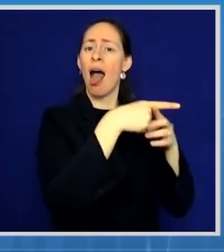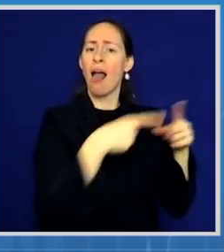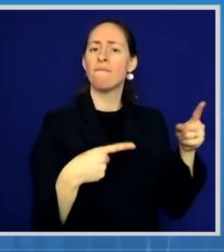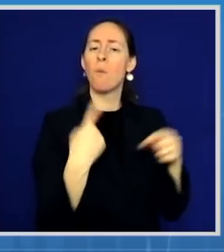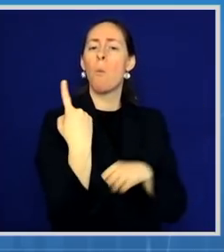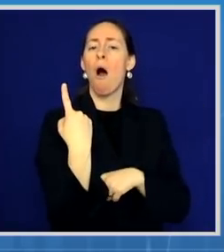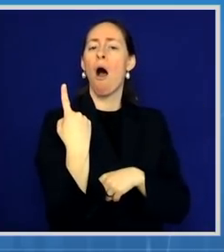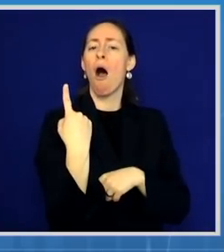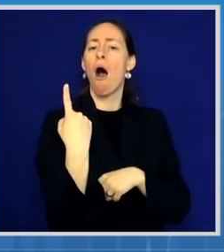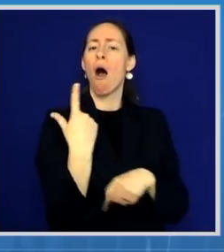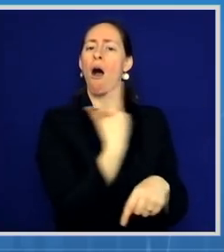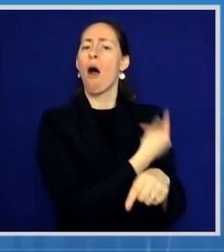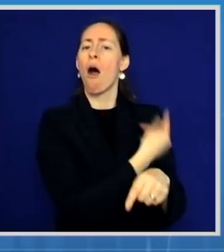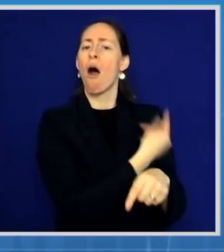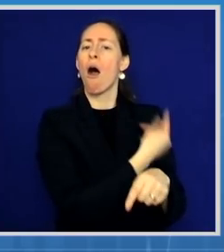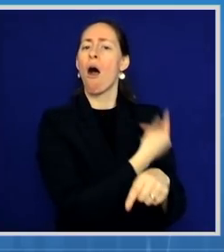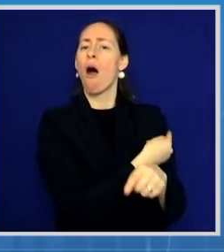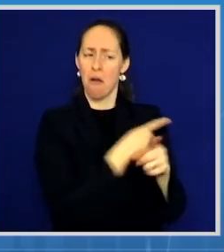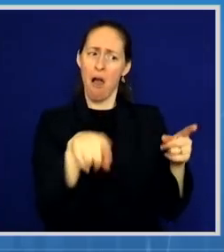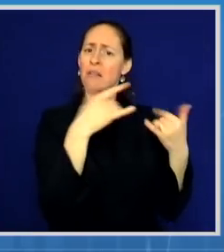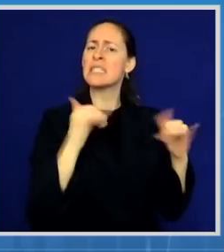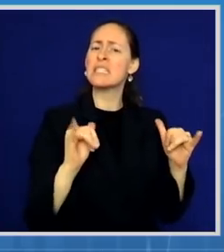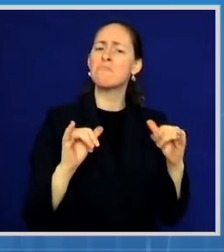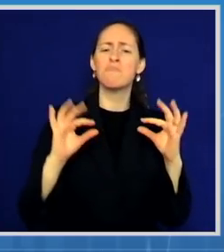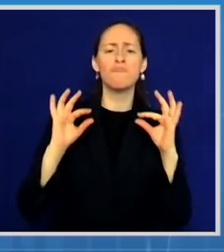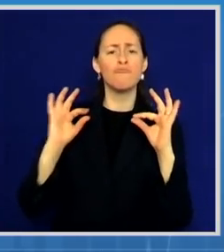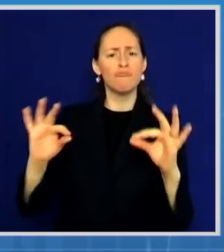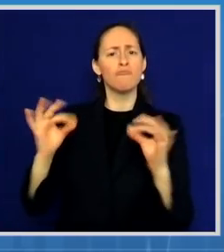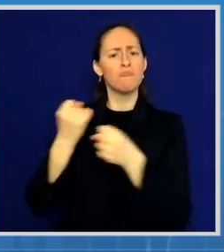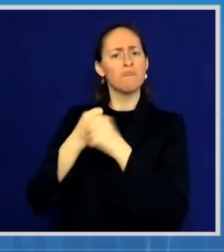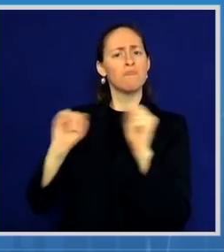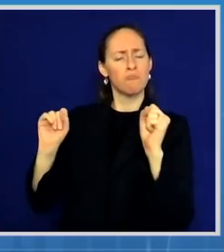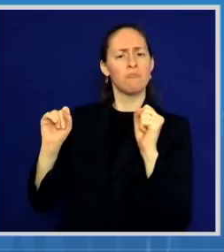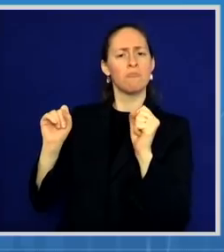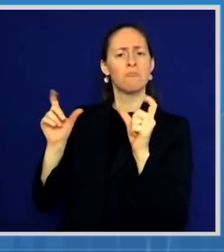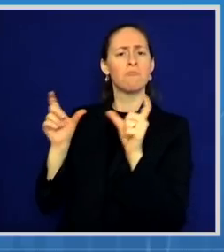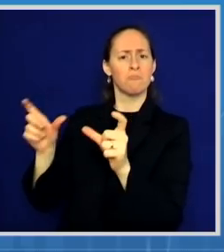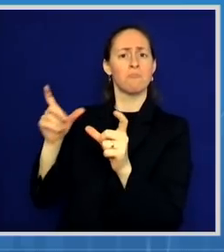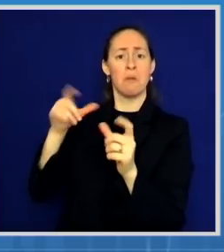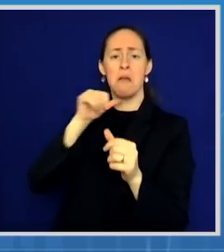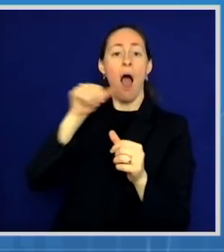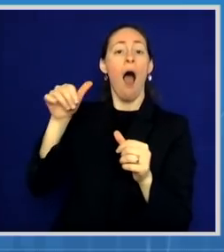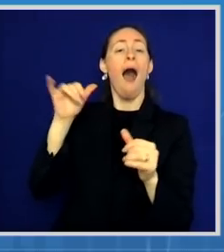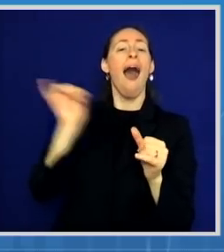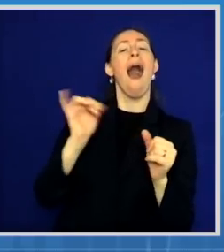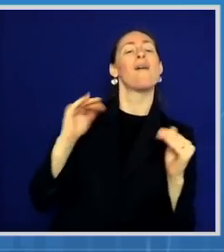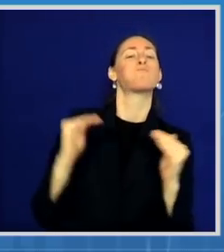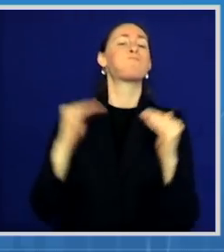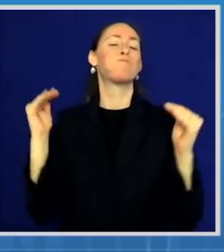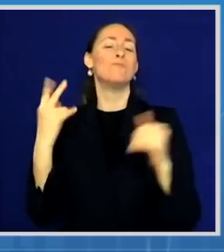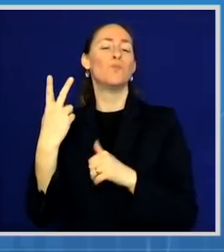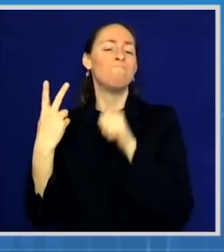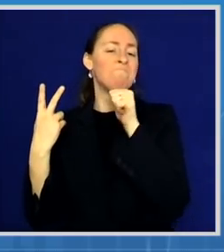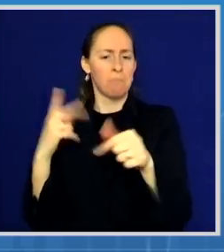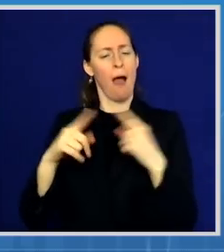but not nearly as much as you get from the two doses. Next slide. Here again is a study